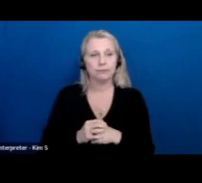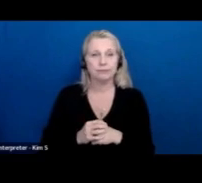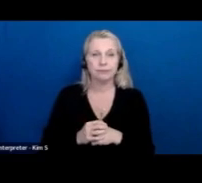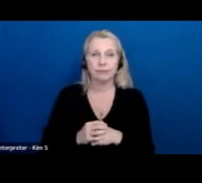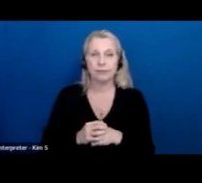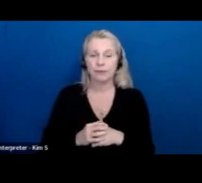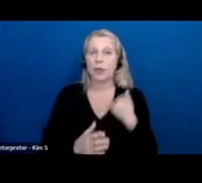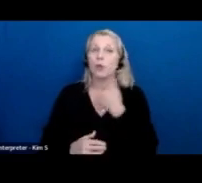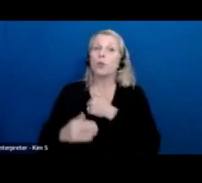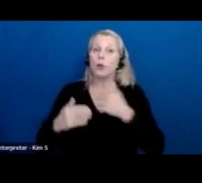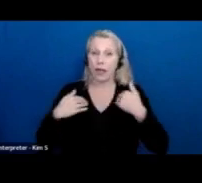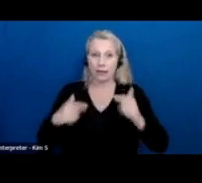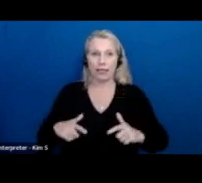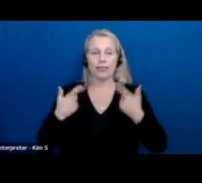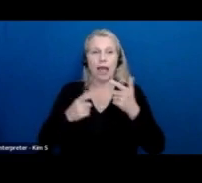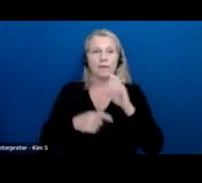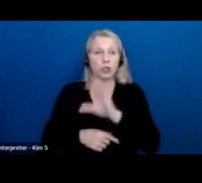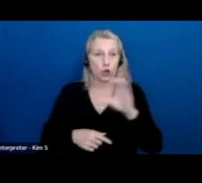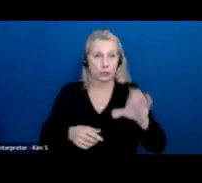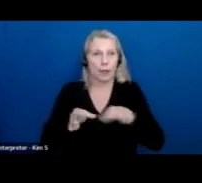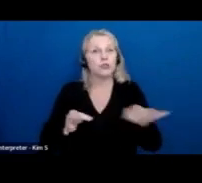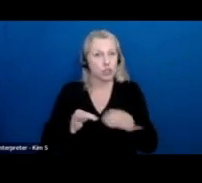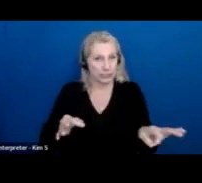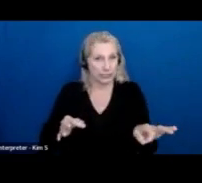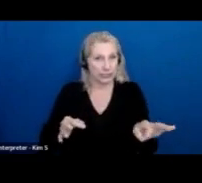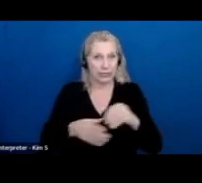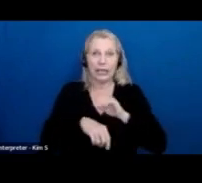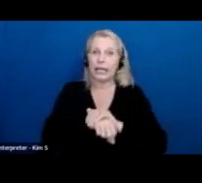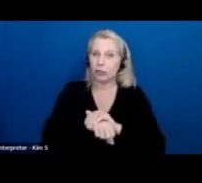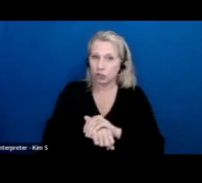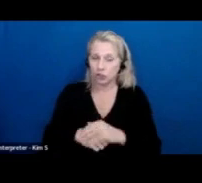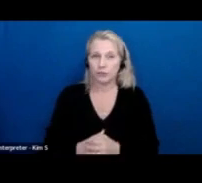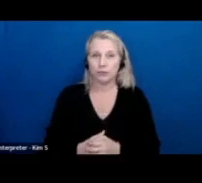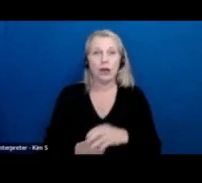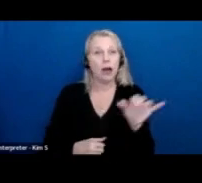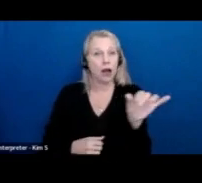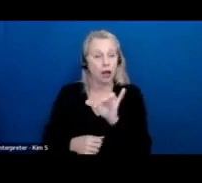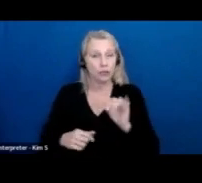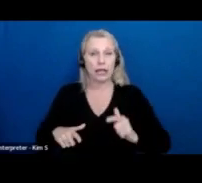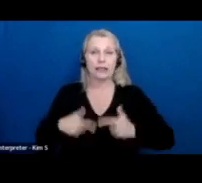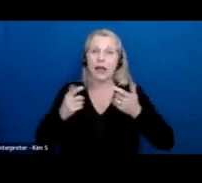We have live captioning available today in English and also live interpretation in